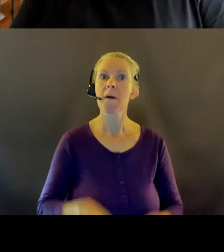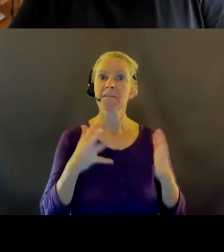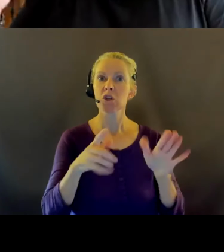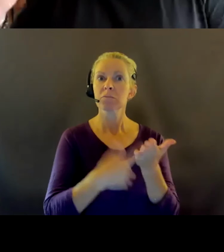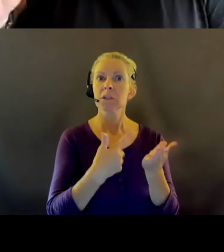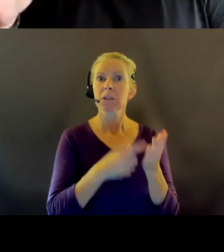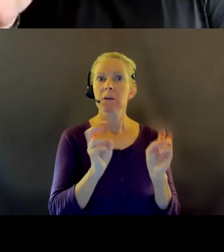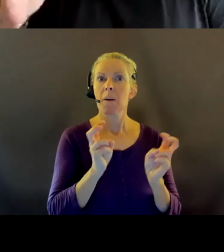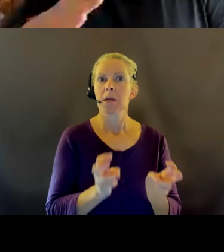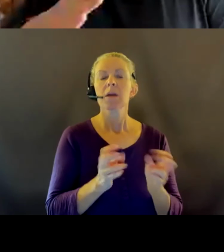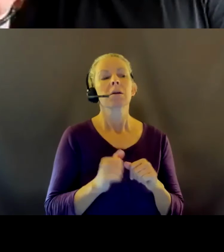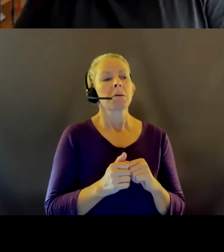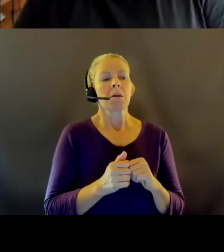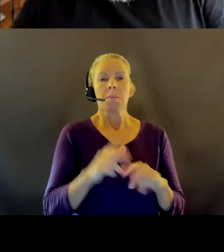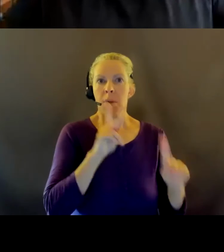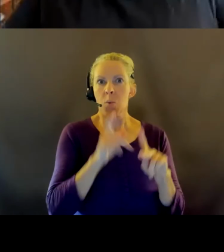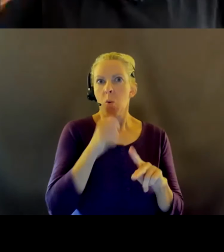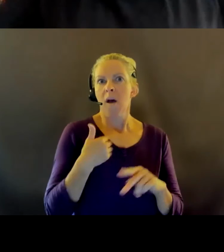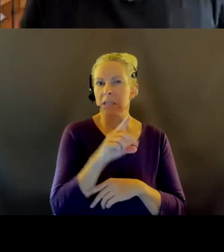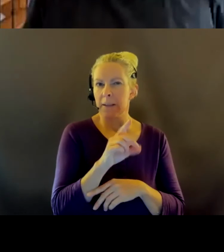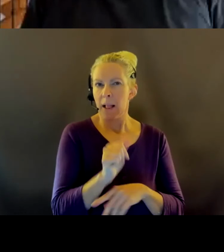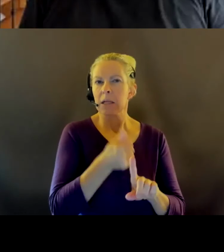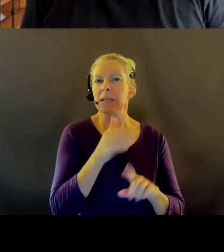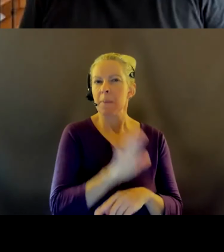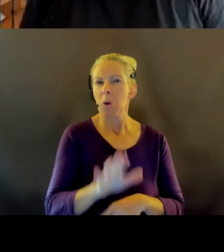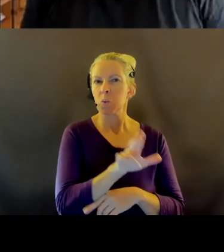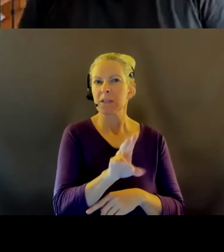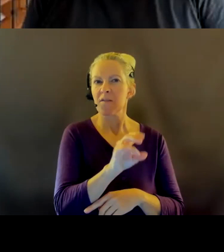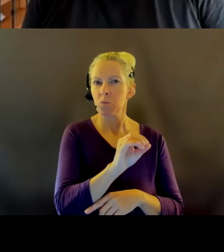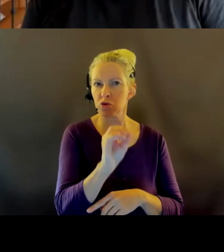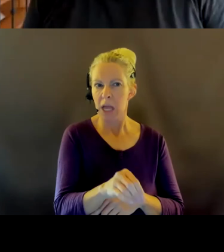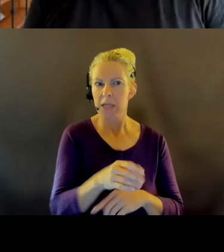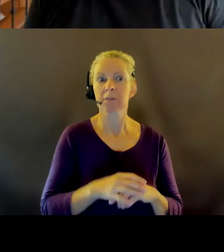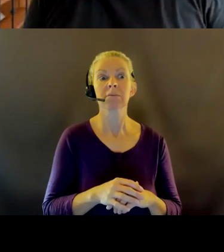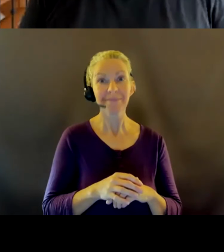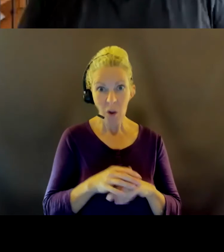population that will be in conference rooms and meeting rooms and will be part of these